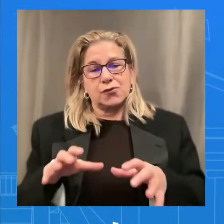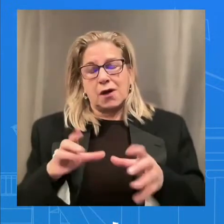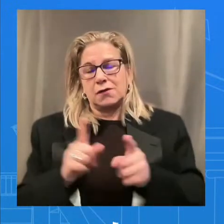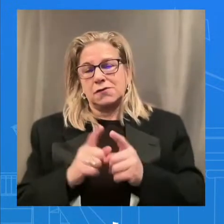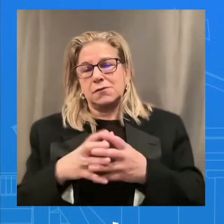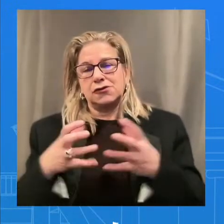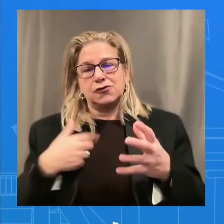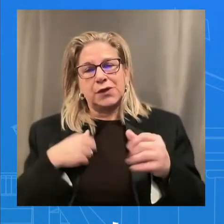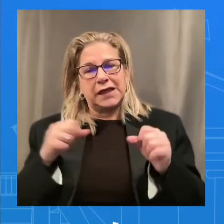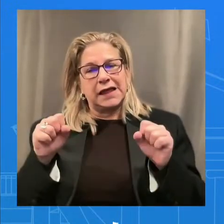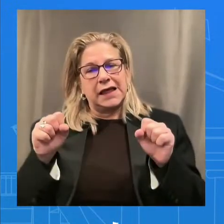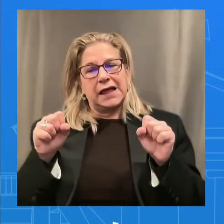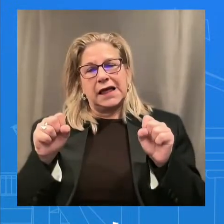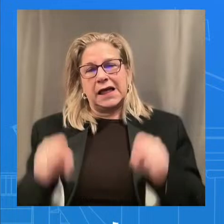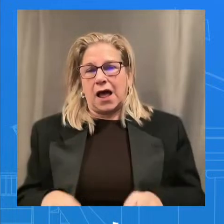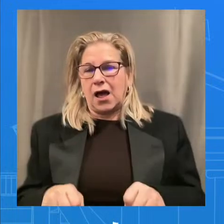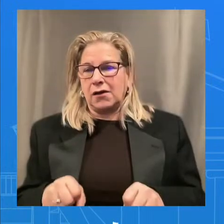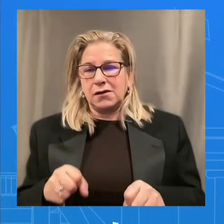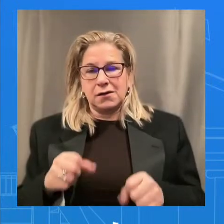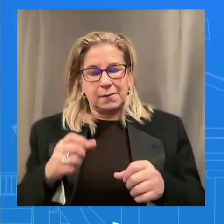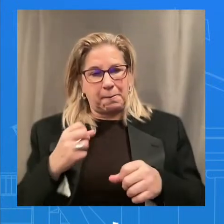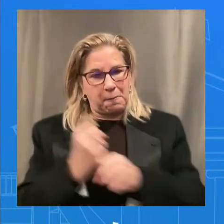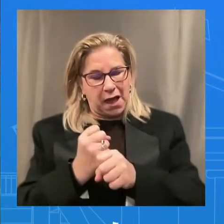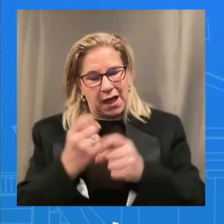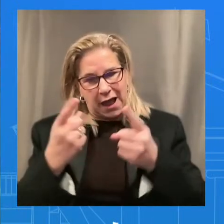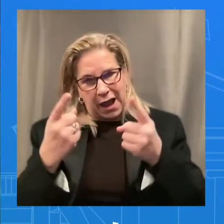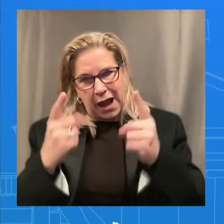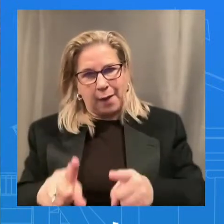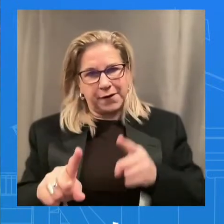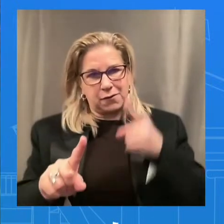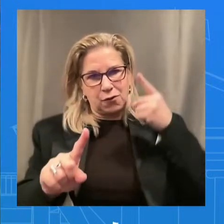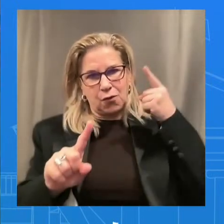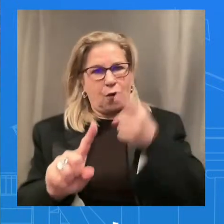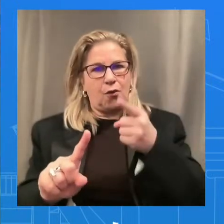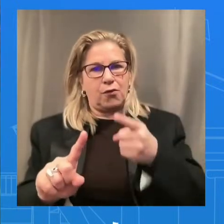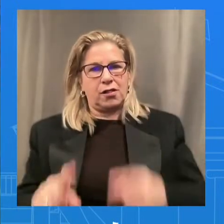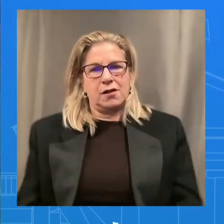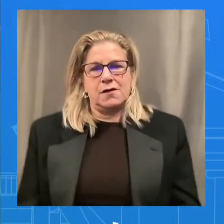The Press: Thanks, Jake. Historians, one day, will write the history of the Biden foreign policy